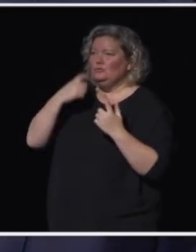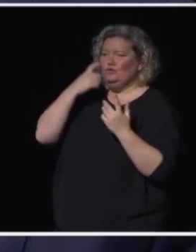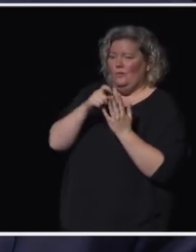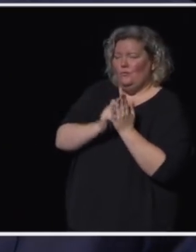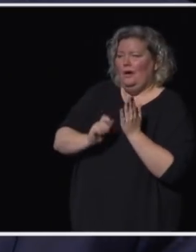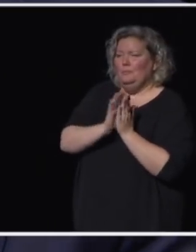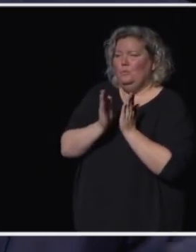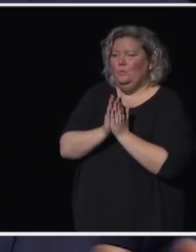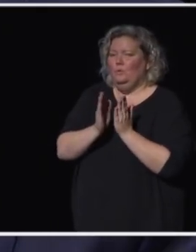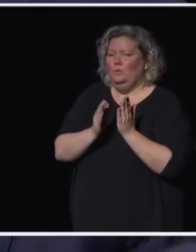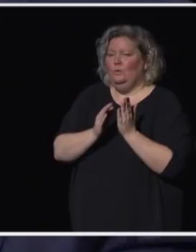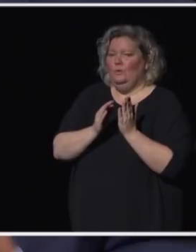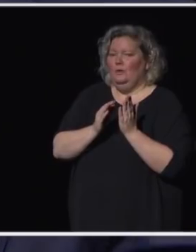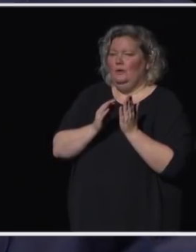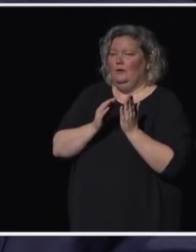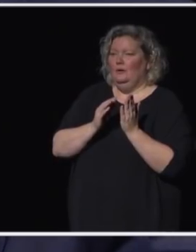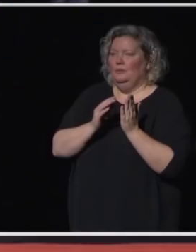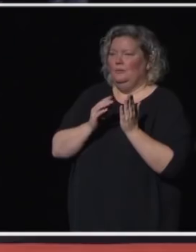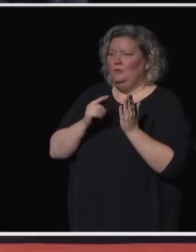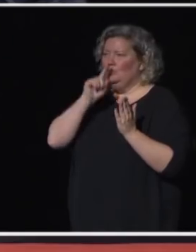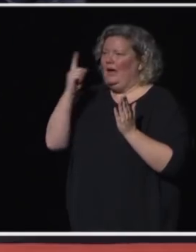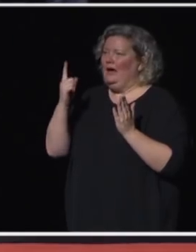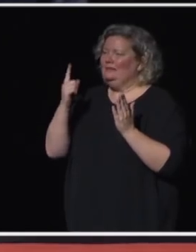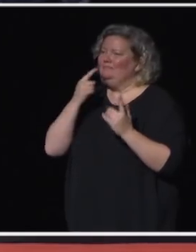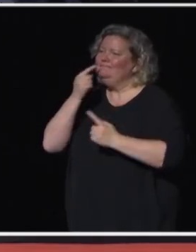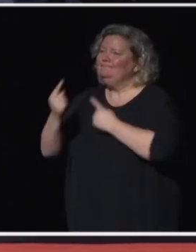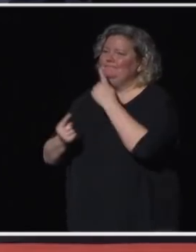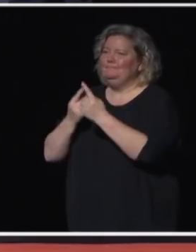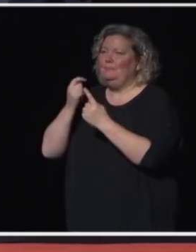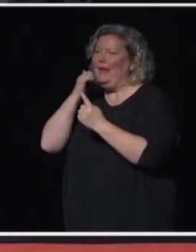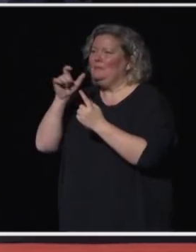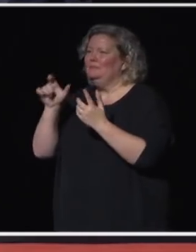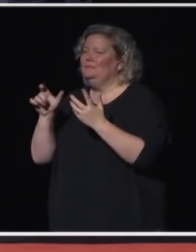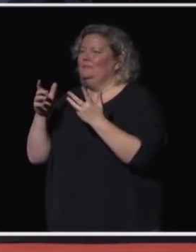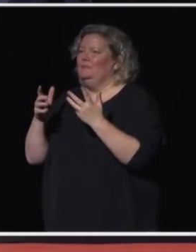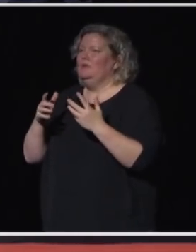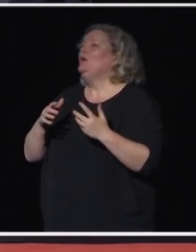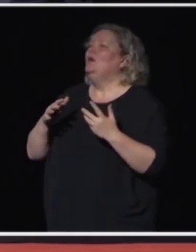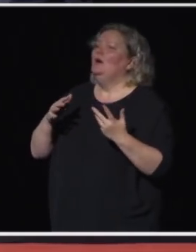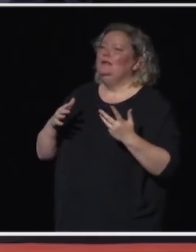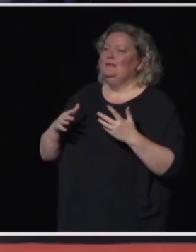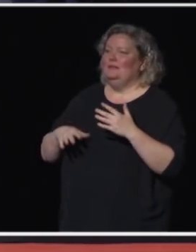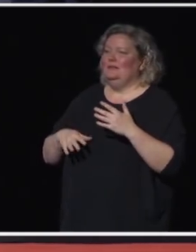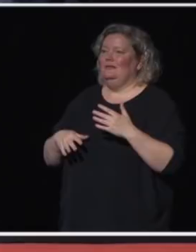you don't have the ability to give voice. The entire range of white humanity in America is given voice.